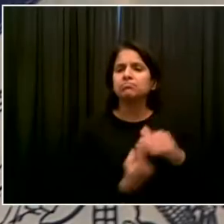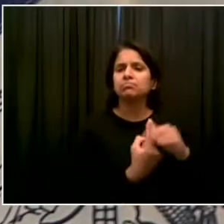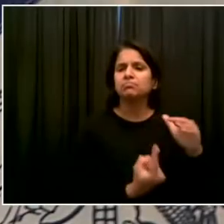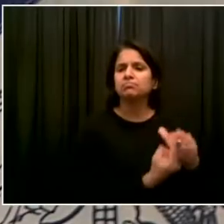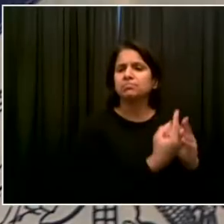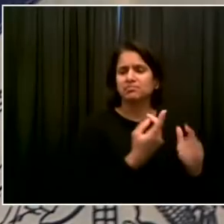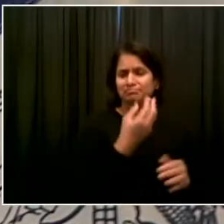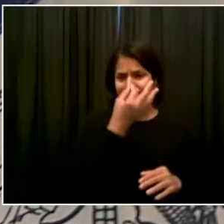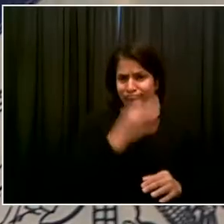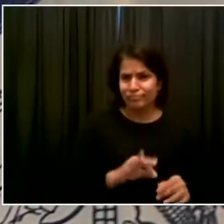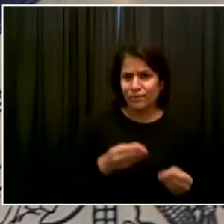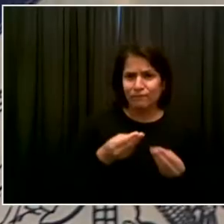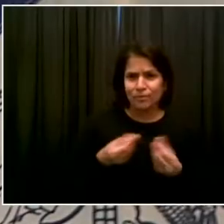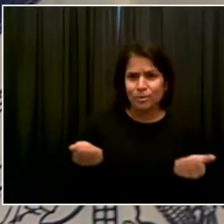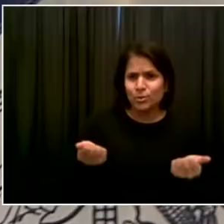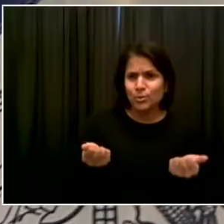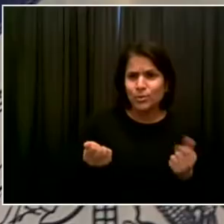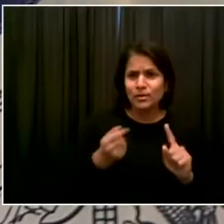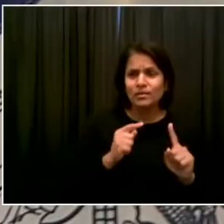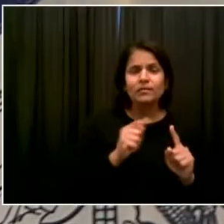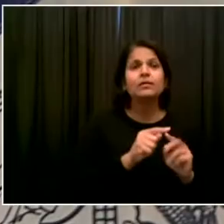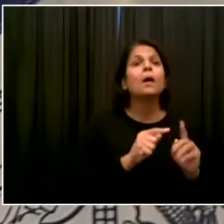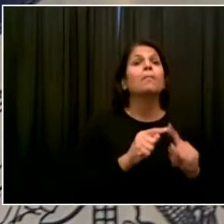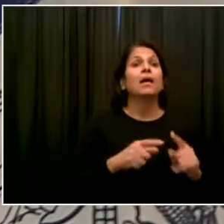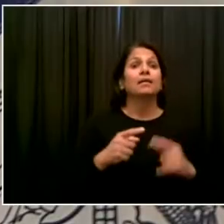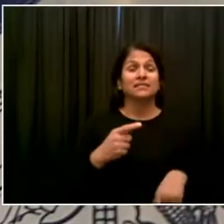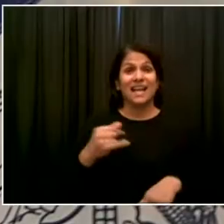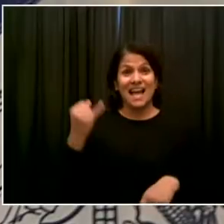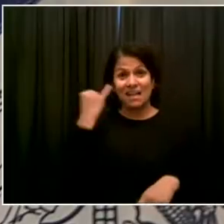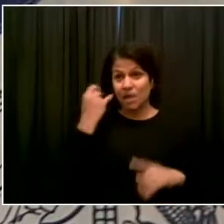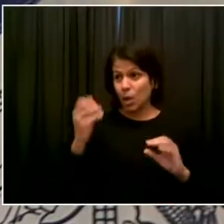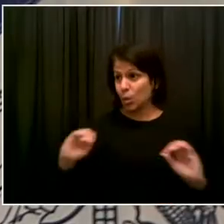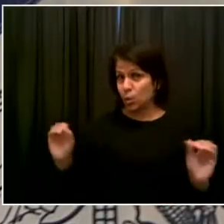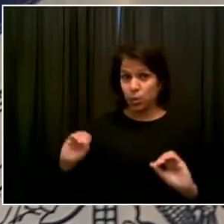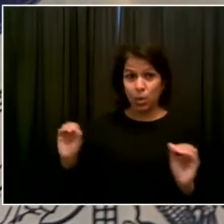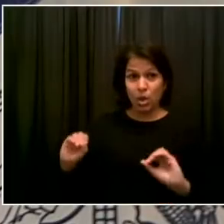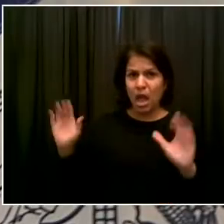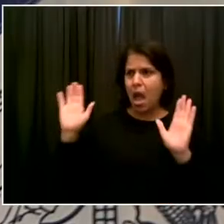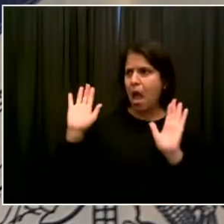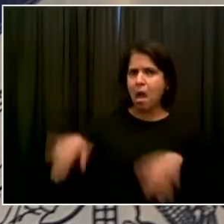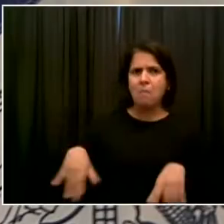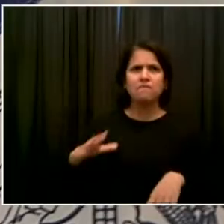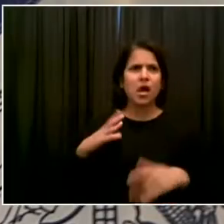COMING TO G ET TESTED. AN IDT IS UNDERSTANDABLE